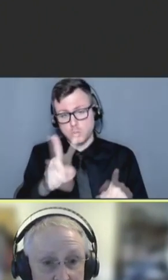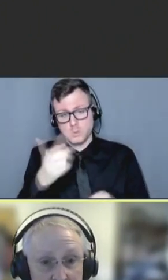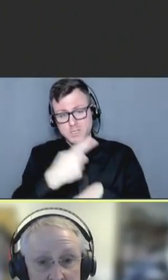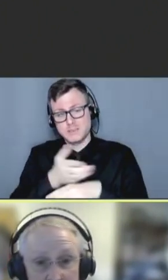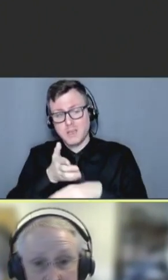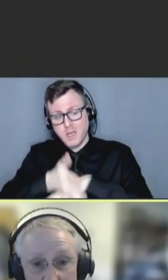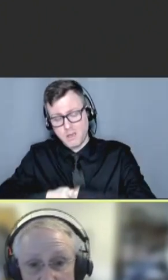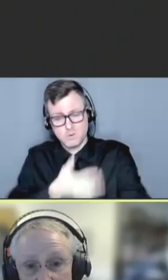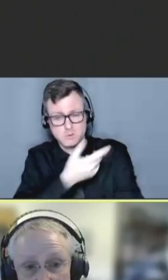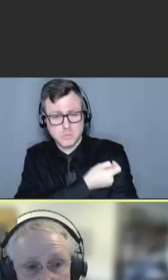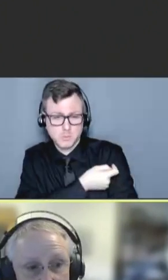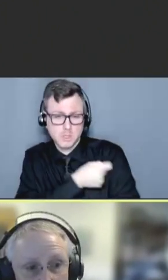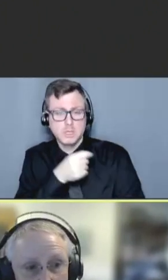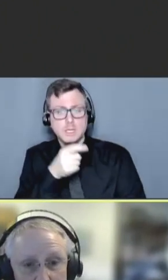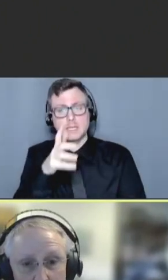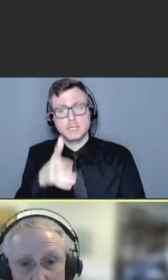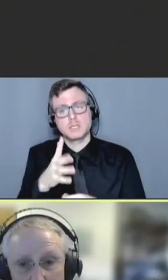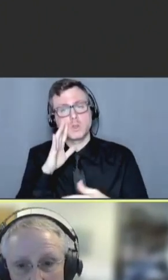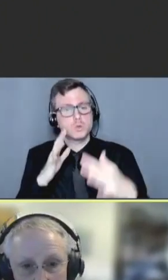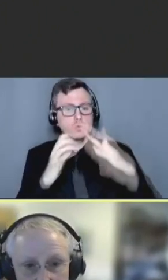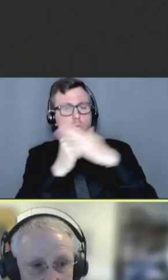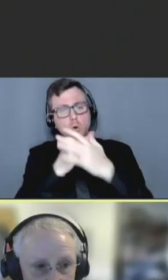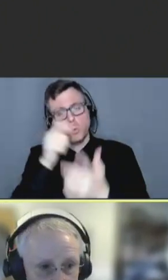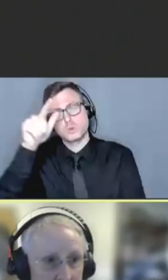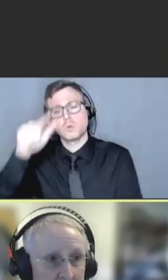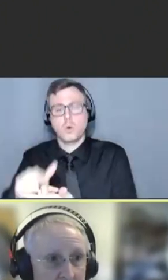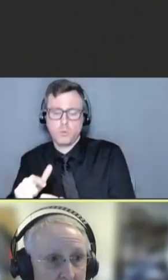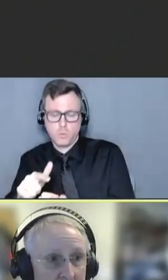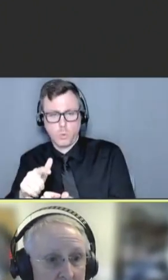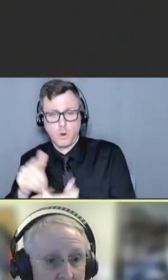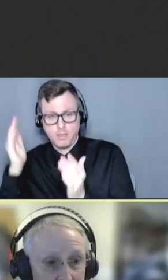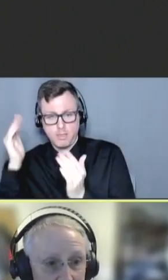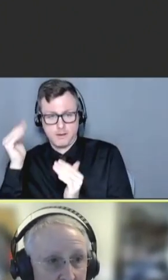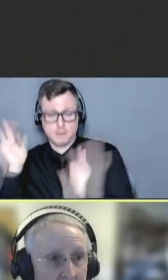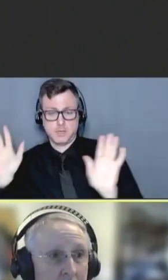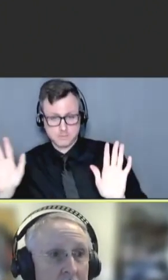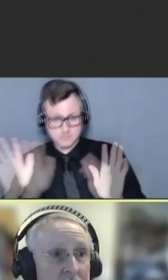showed rates of ischemic stroke which were lower than expected. Next slide, please.